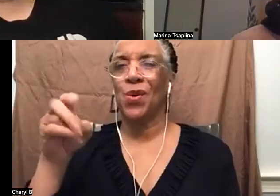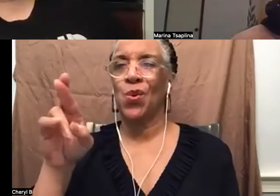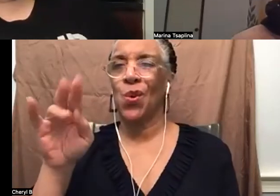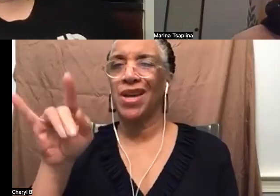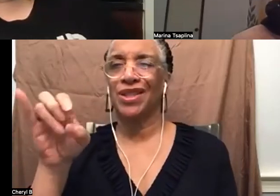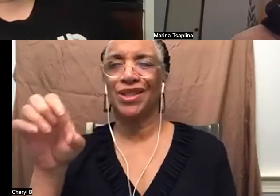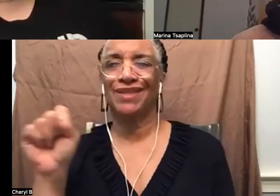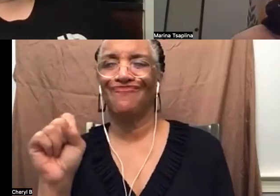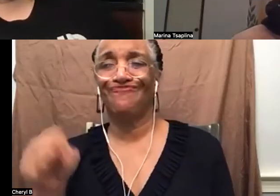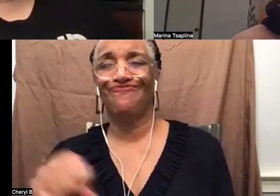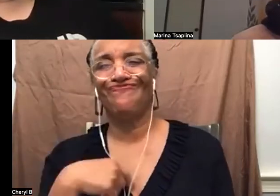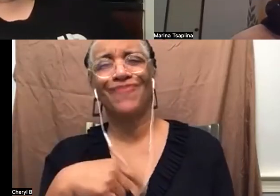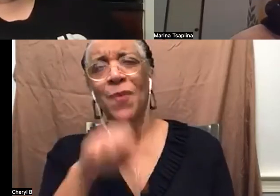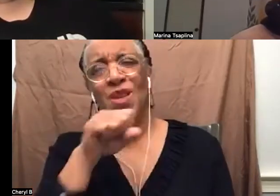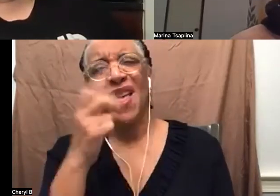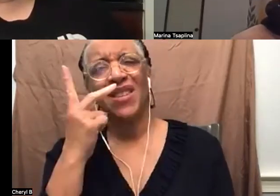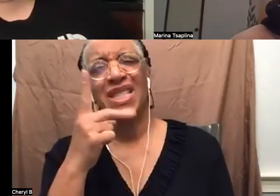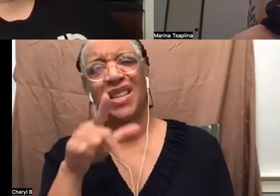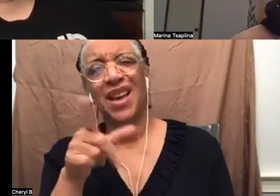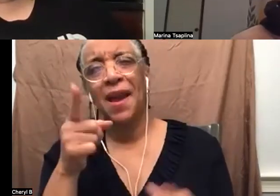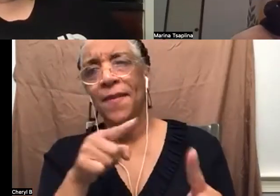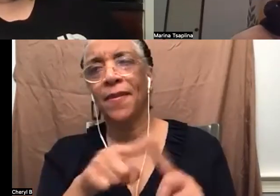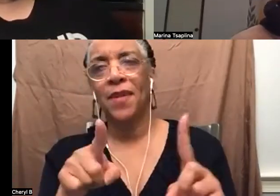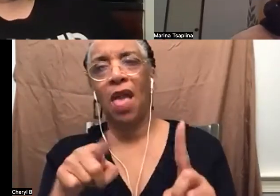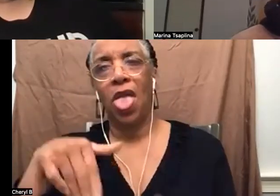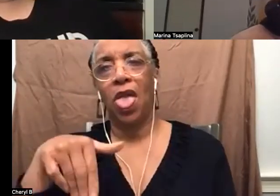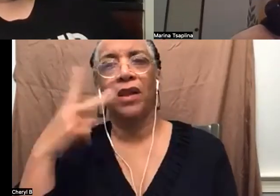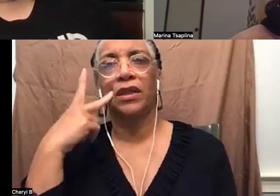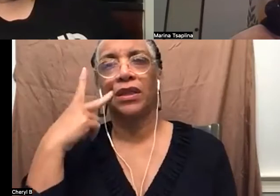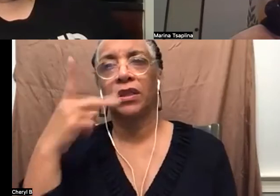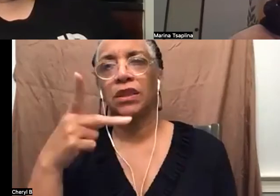but I don't foresee the US doing that. I don't foresee any of our governments within this